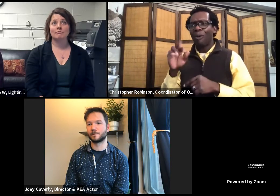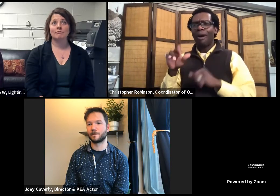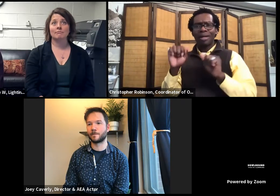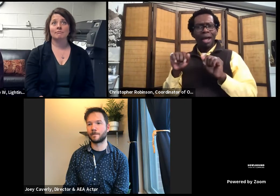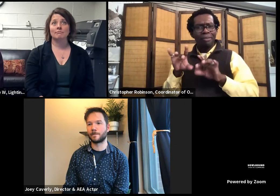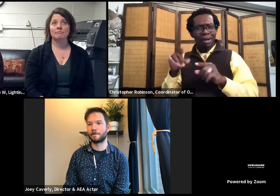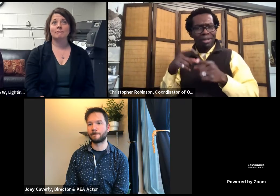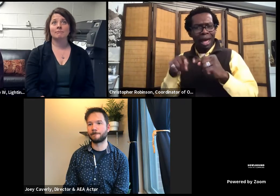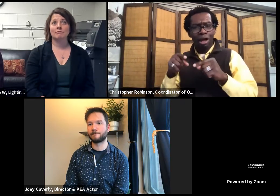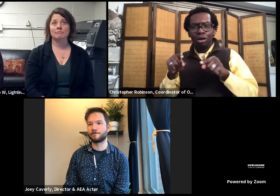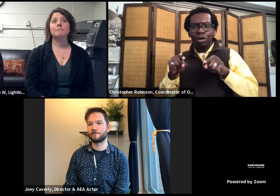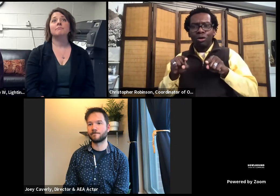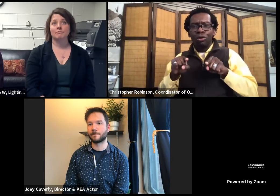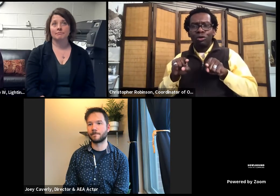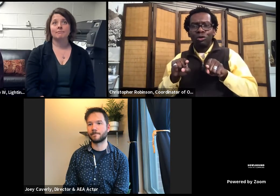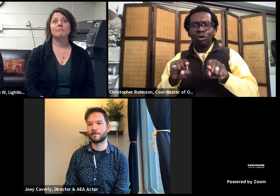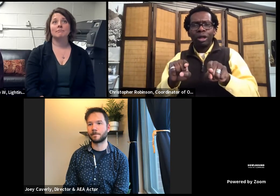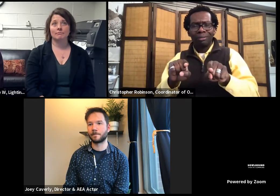they'll find that, oh, I can sign, I can pick it up.